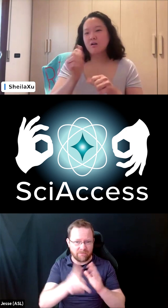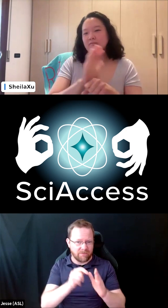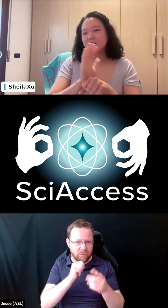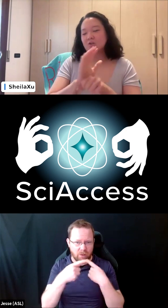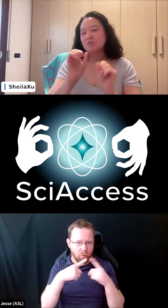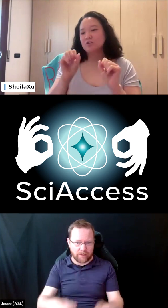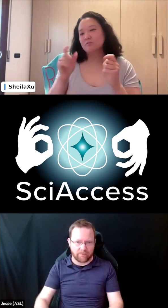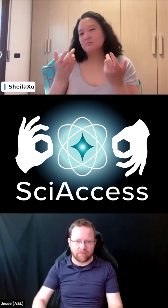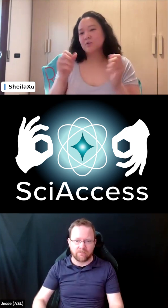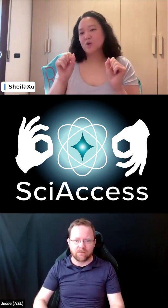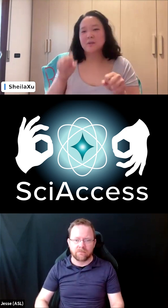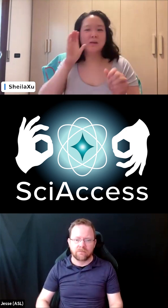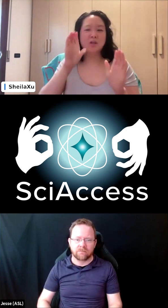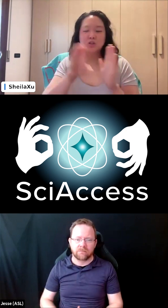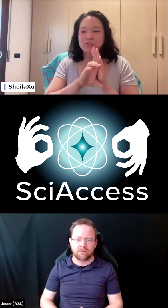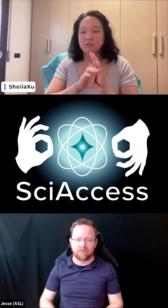It was just an image.